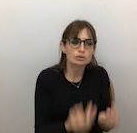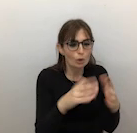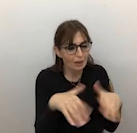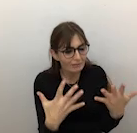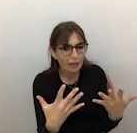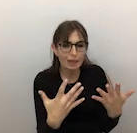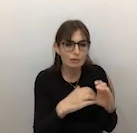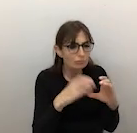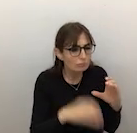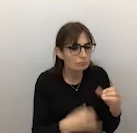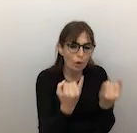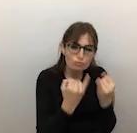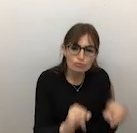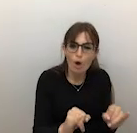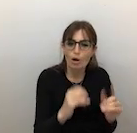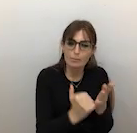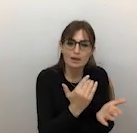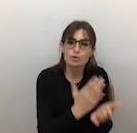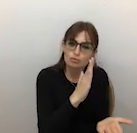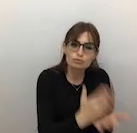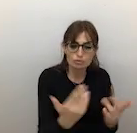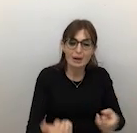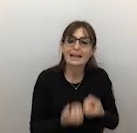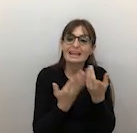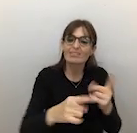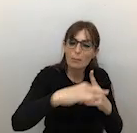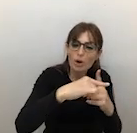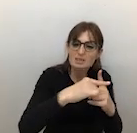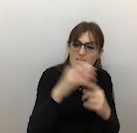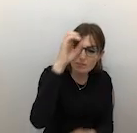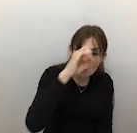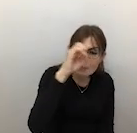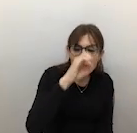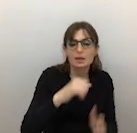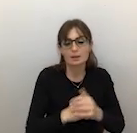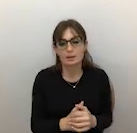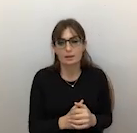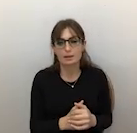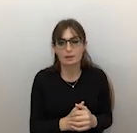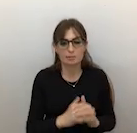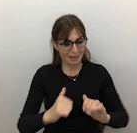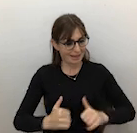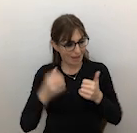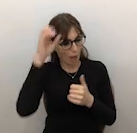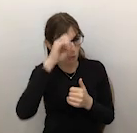material misstatement. The auditor will provide a positive opinion regarding this. For example, in our opinion,